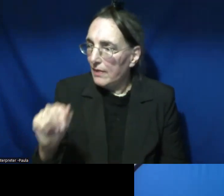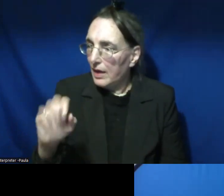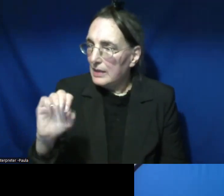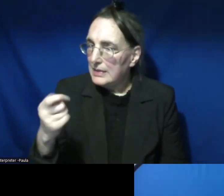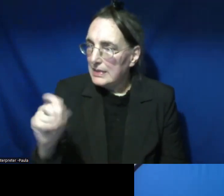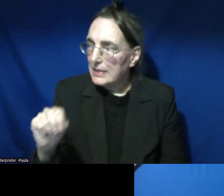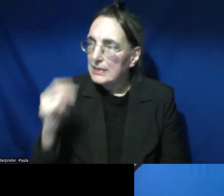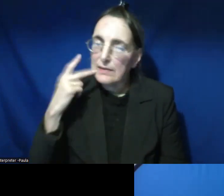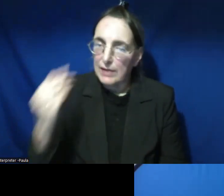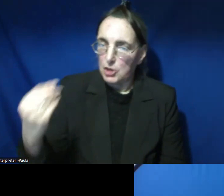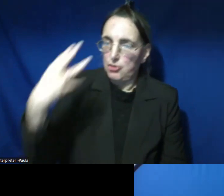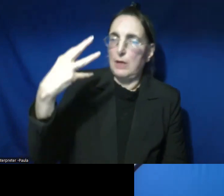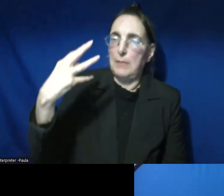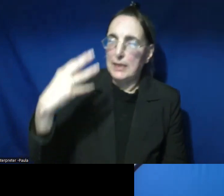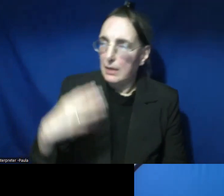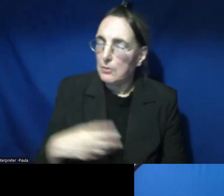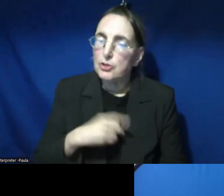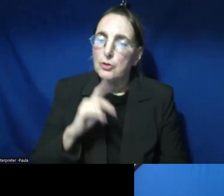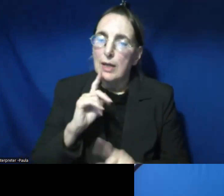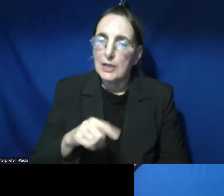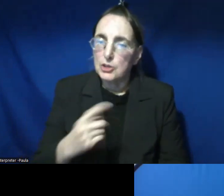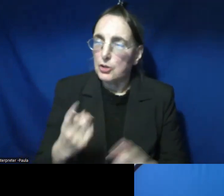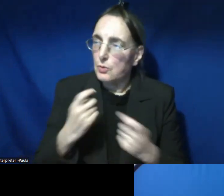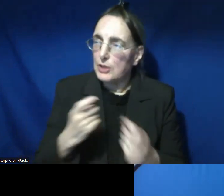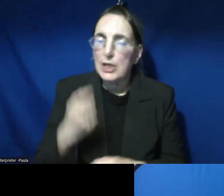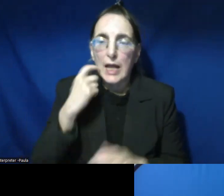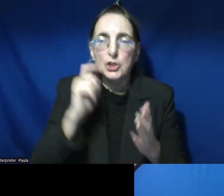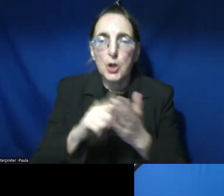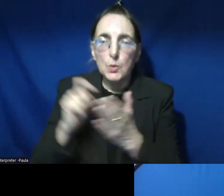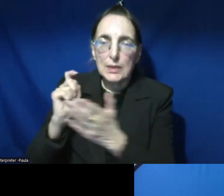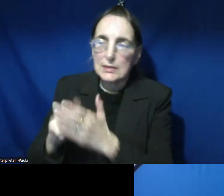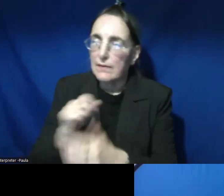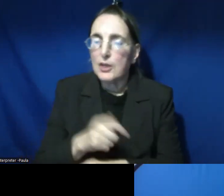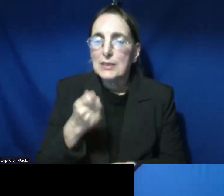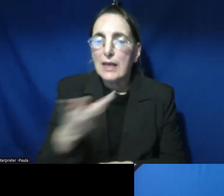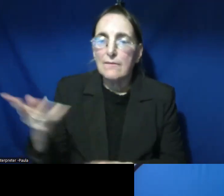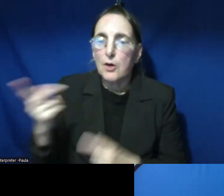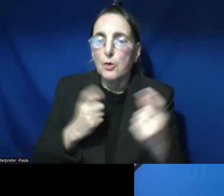to answer these questions. I did notice there are number of questions asking about whether or not